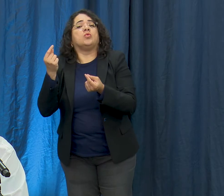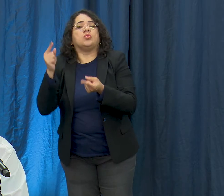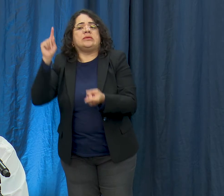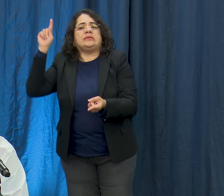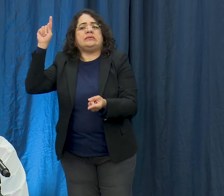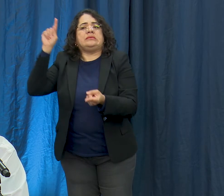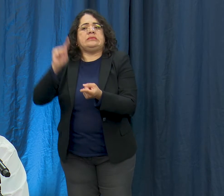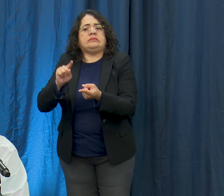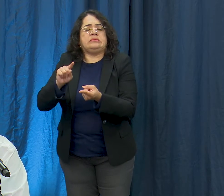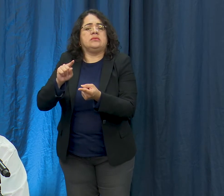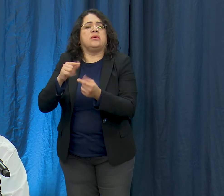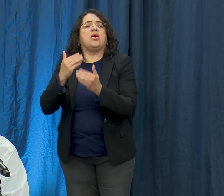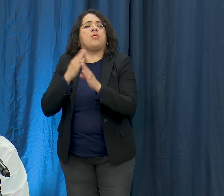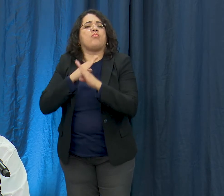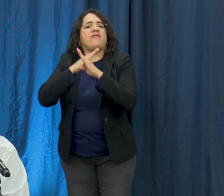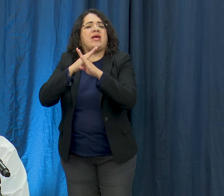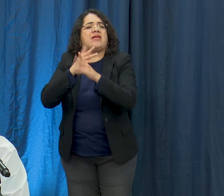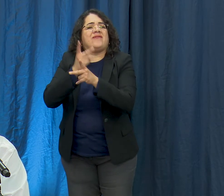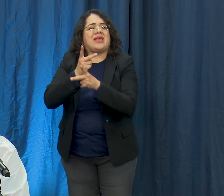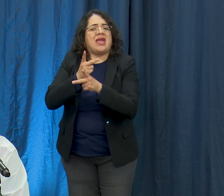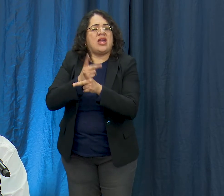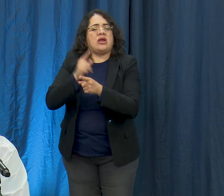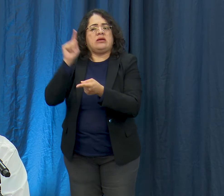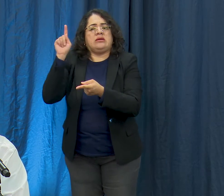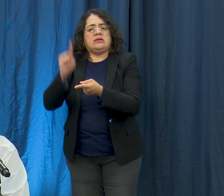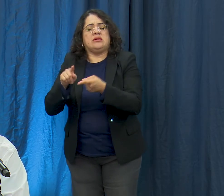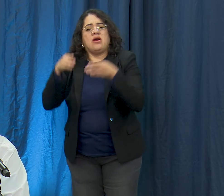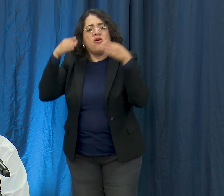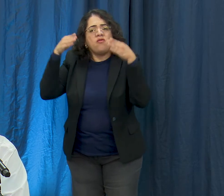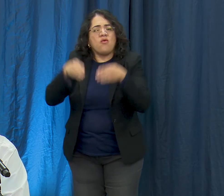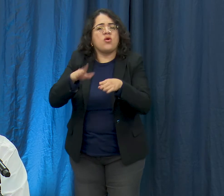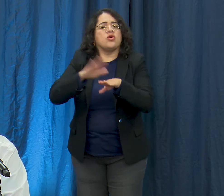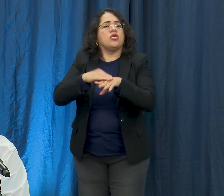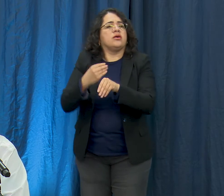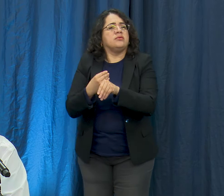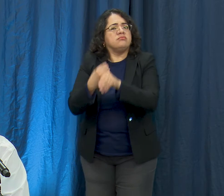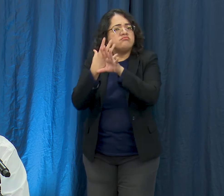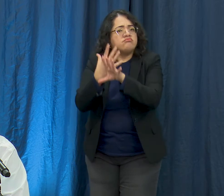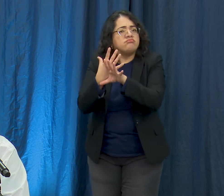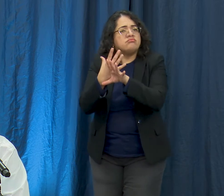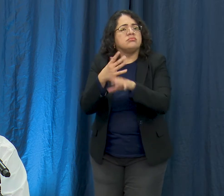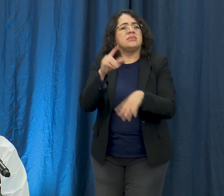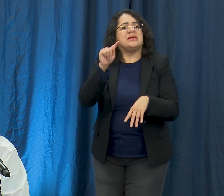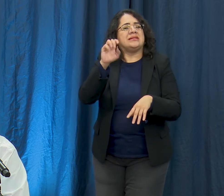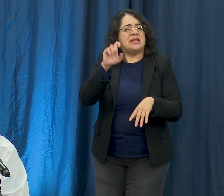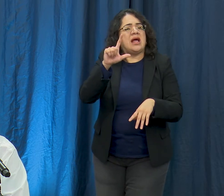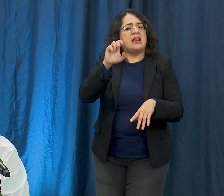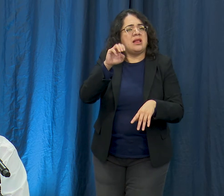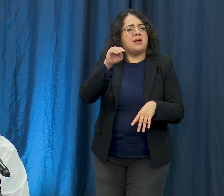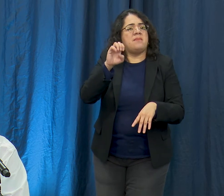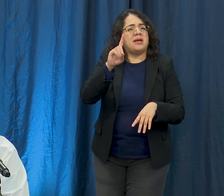preventive care and really focus on telemedicine and urgent types of visits.